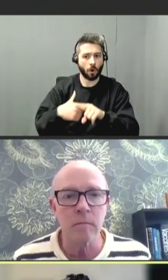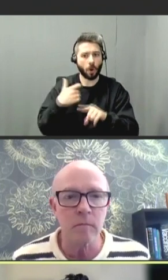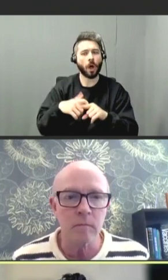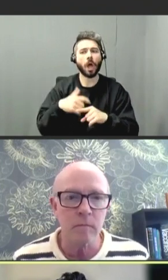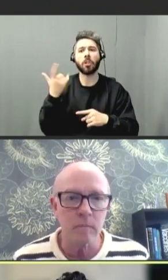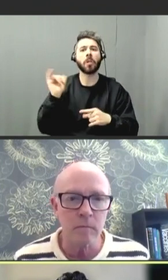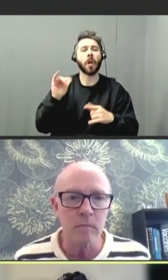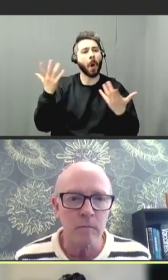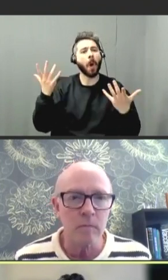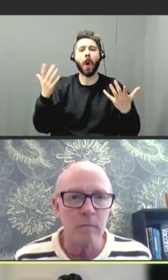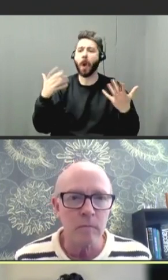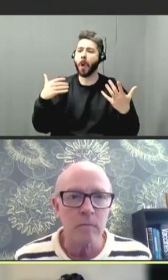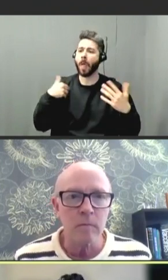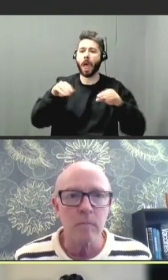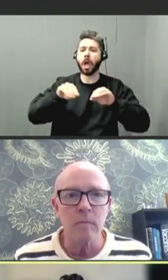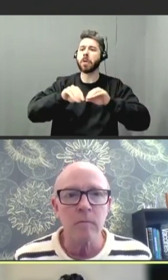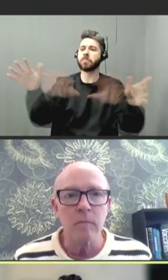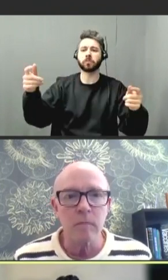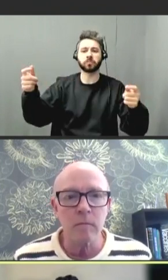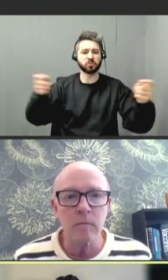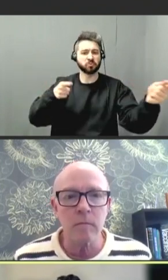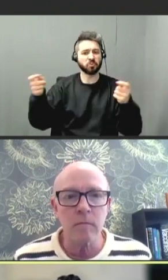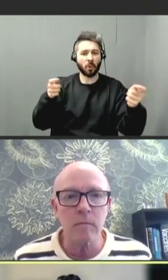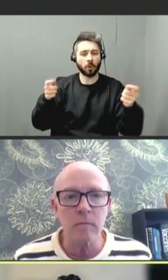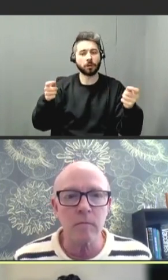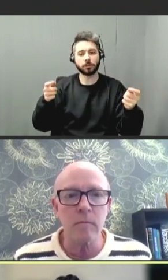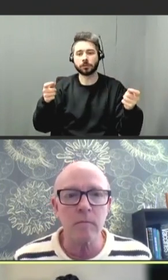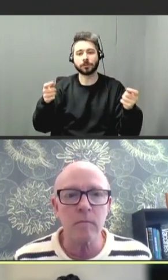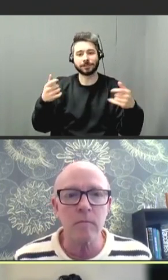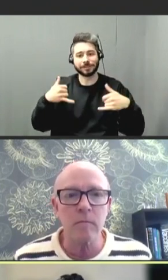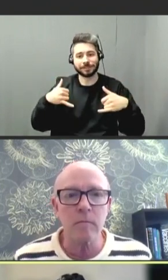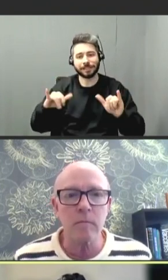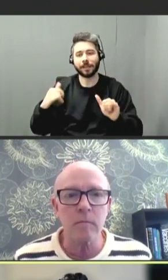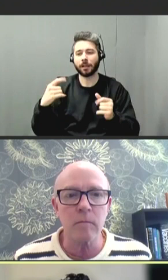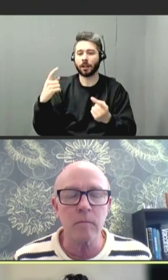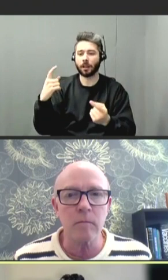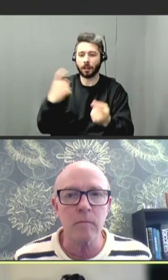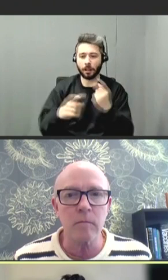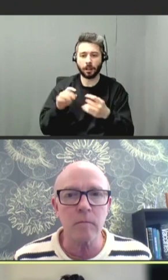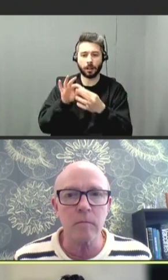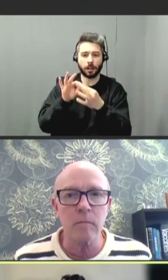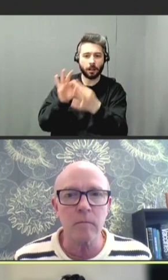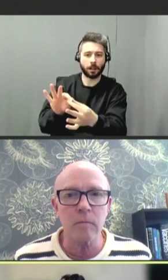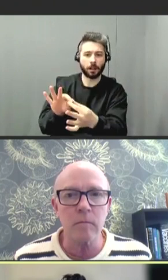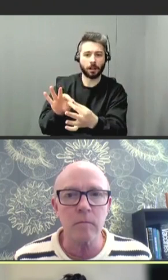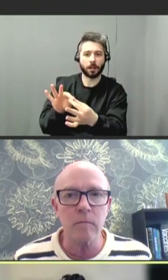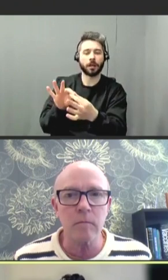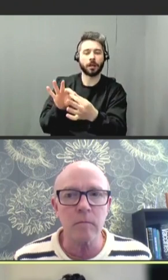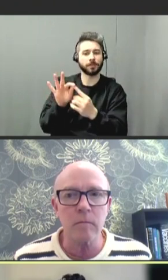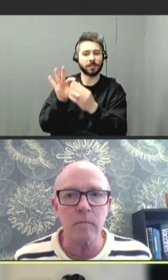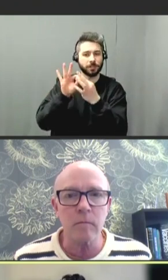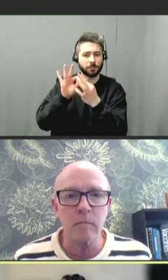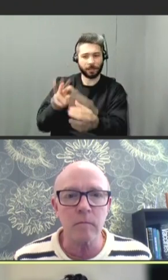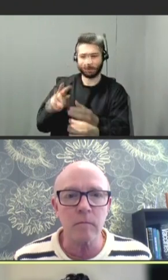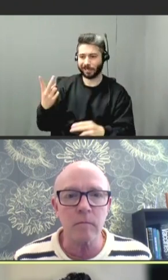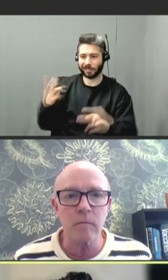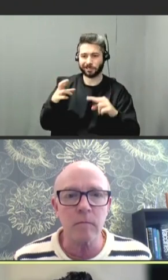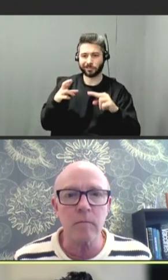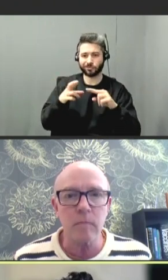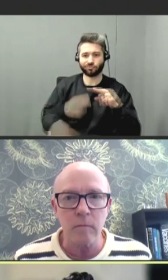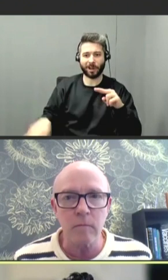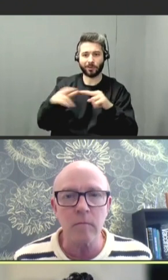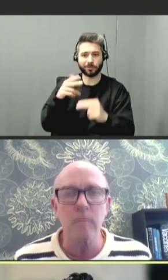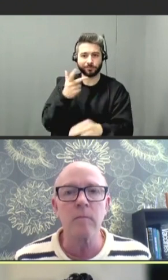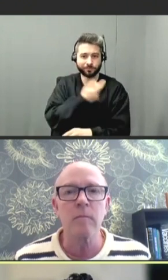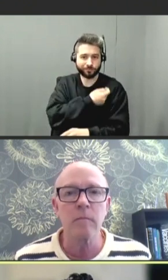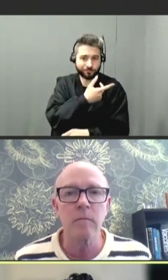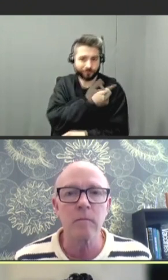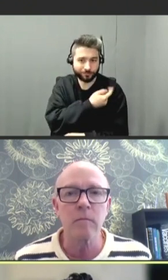under control. We continued to receive questions, especially about second round vaccination, and